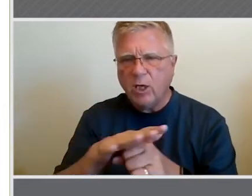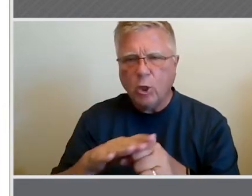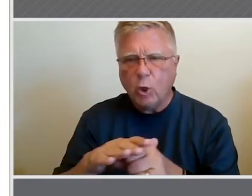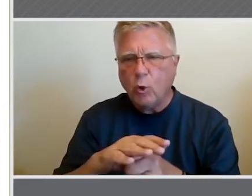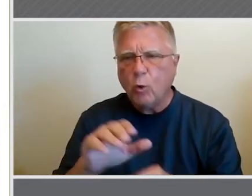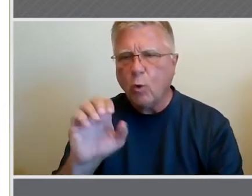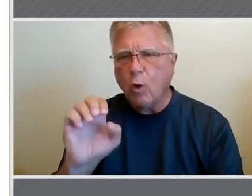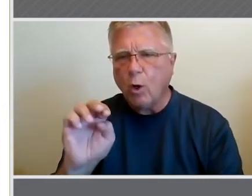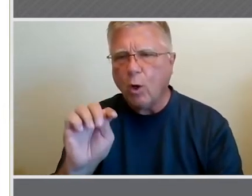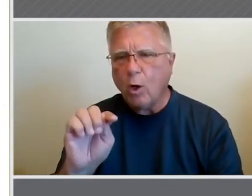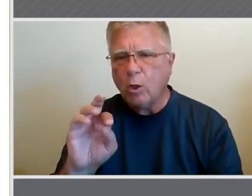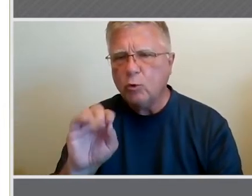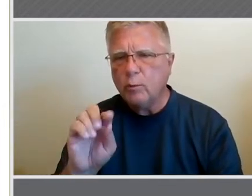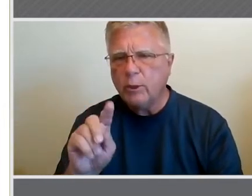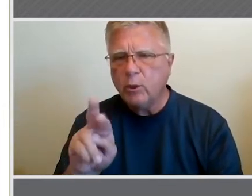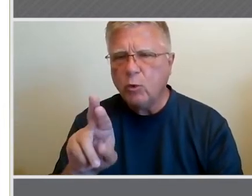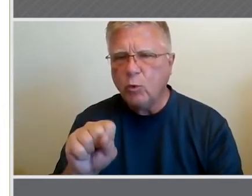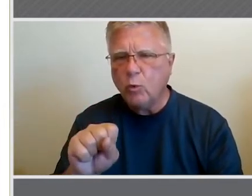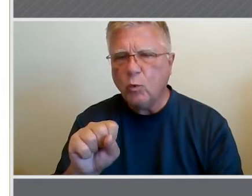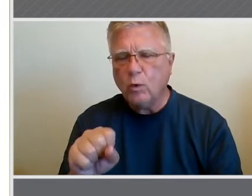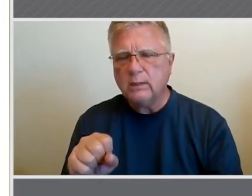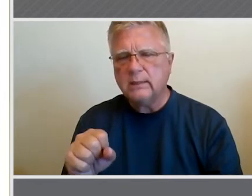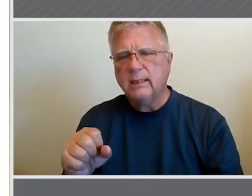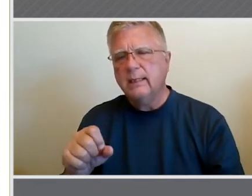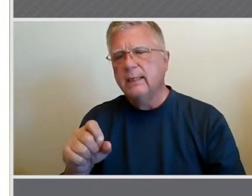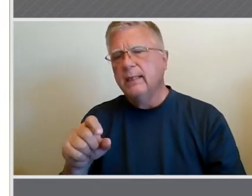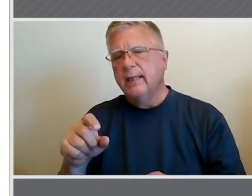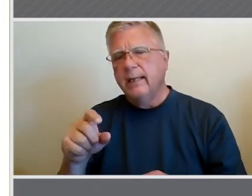consumer customer in a single retail space but it really is